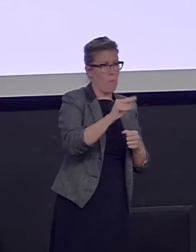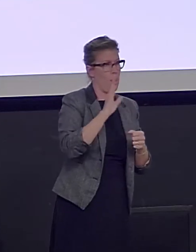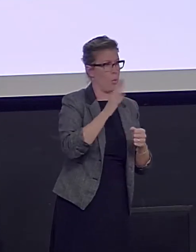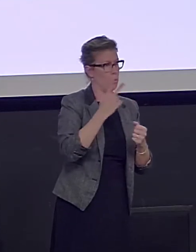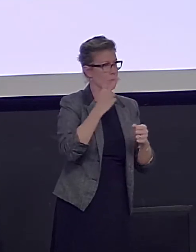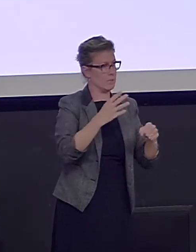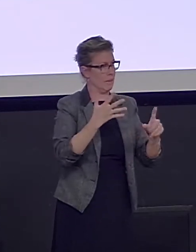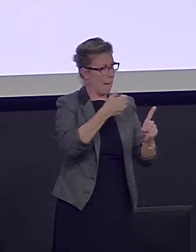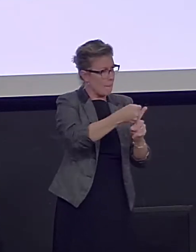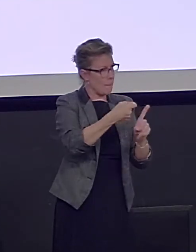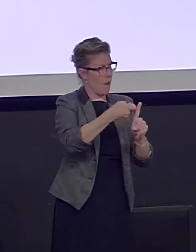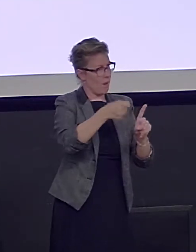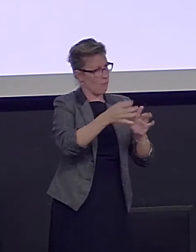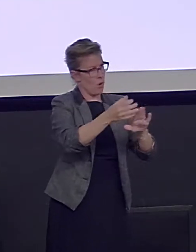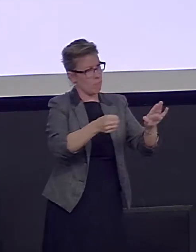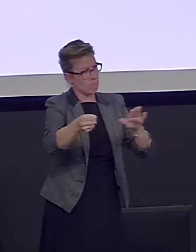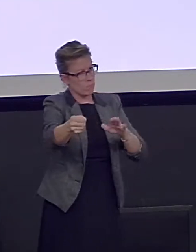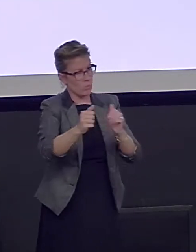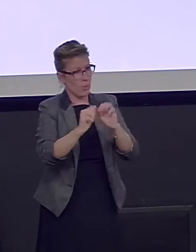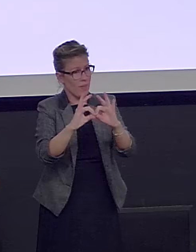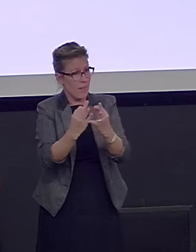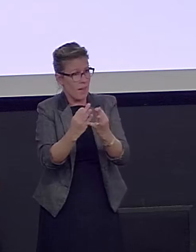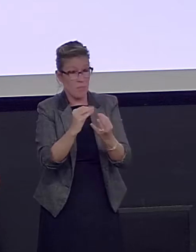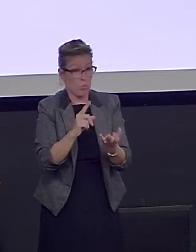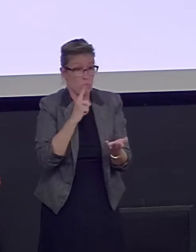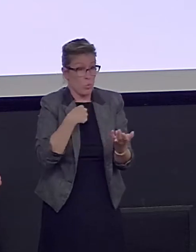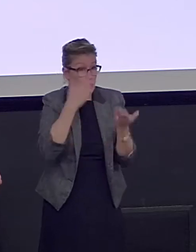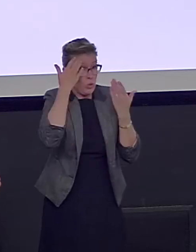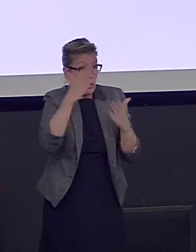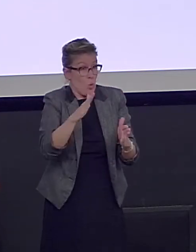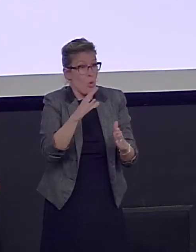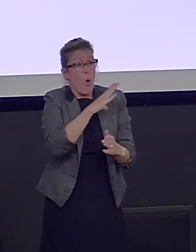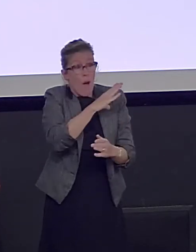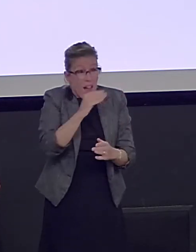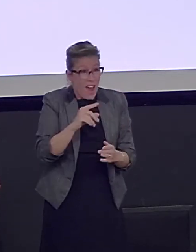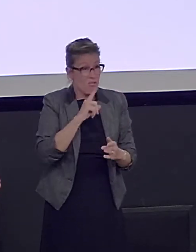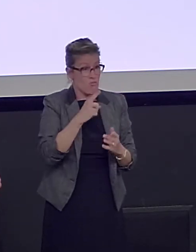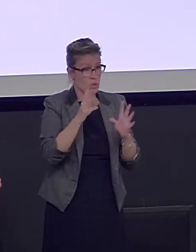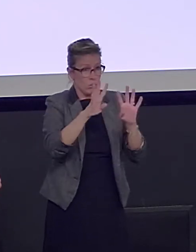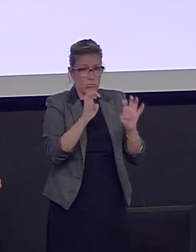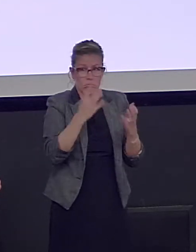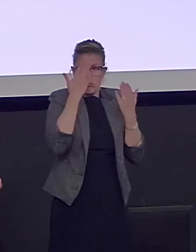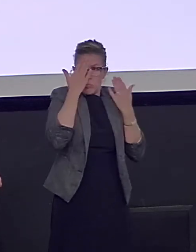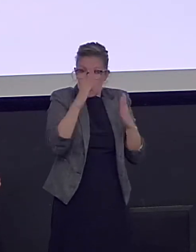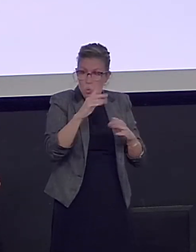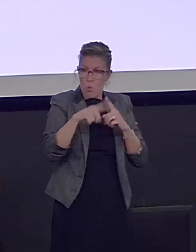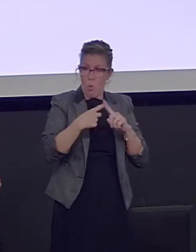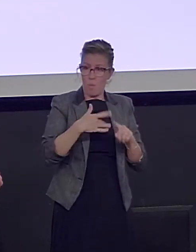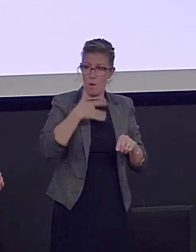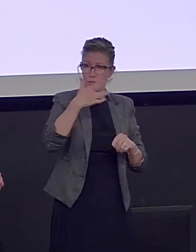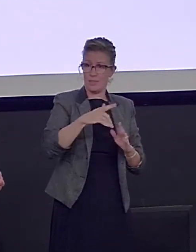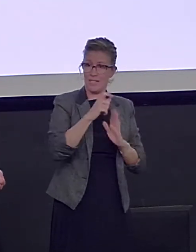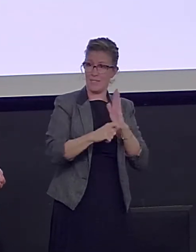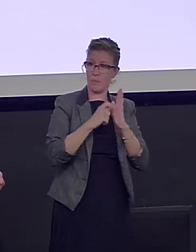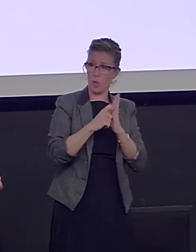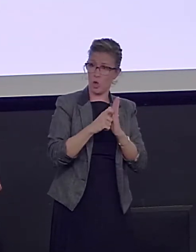And we also really didn't know about sensitive periods during which the intervention might have